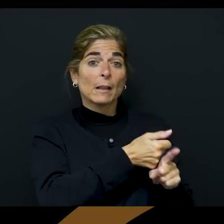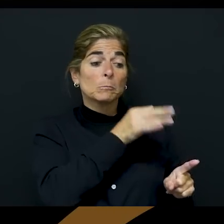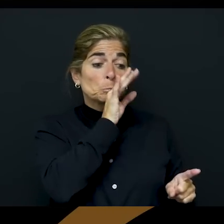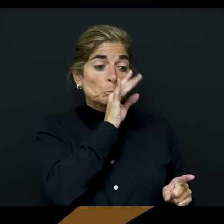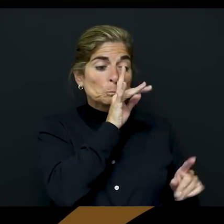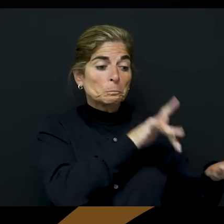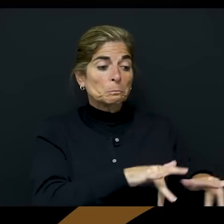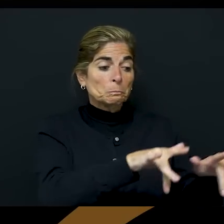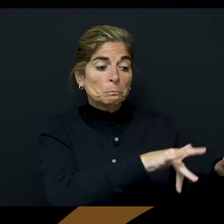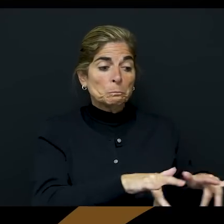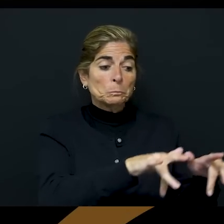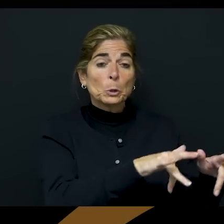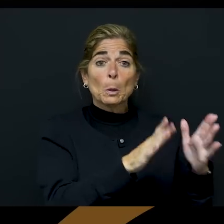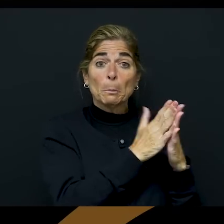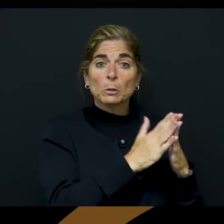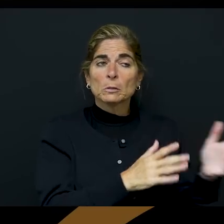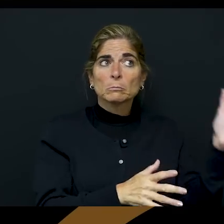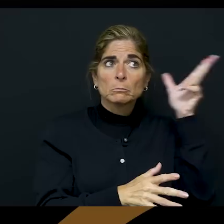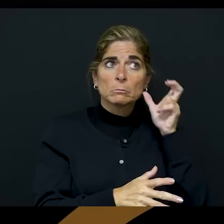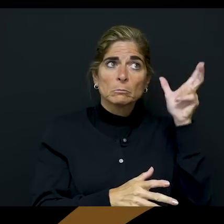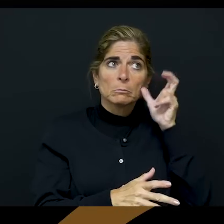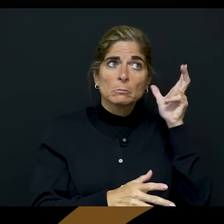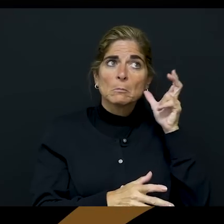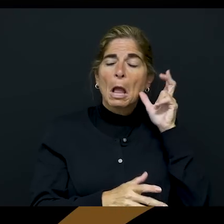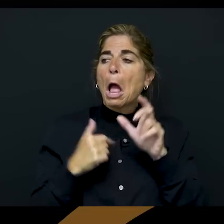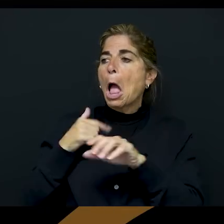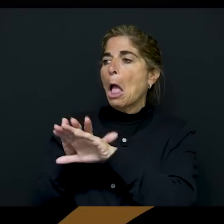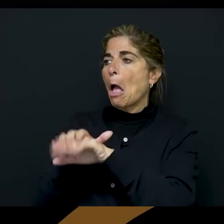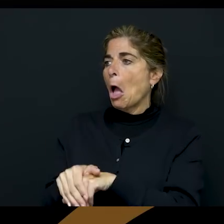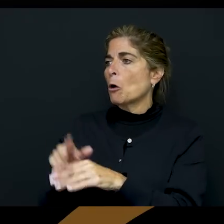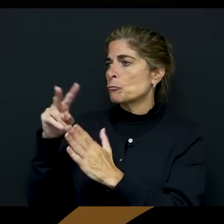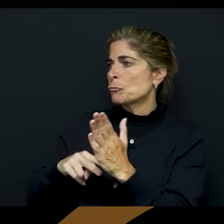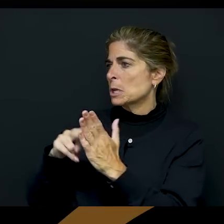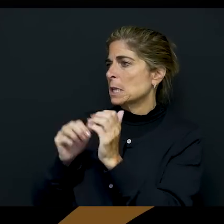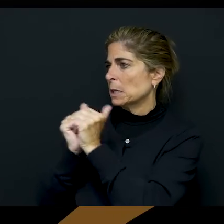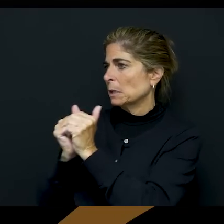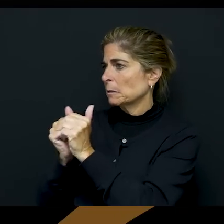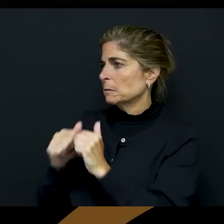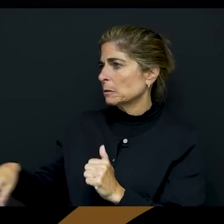My sister would record specific sections of books so I could pretend to everyone